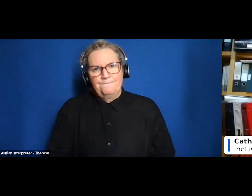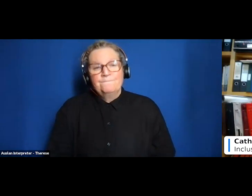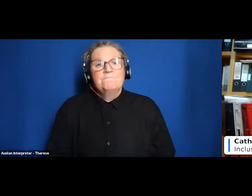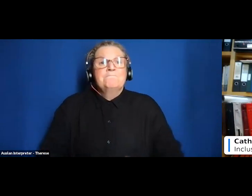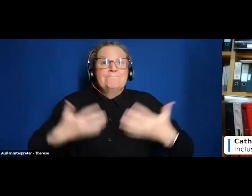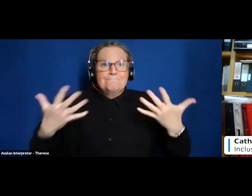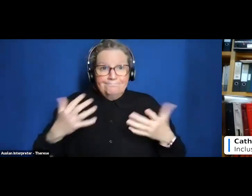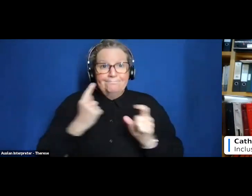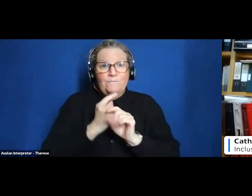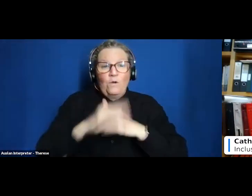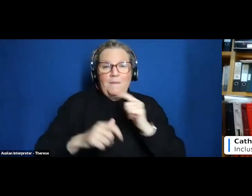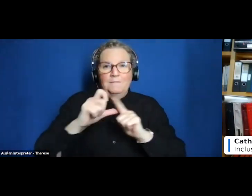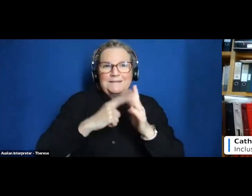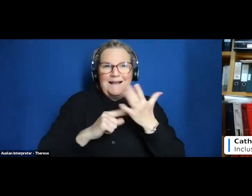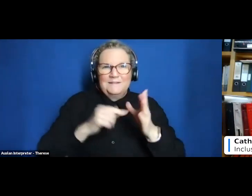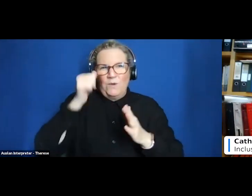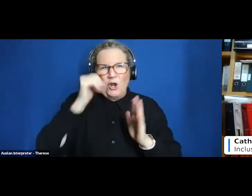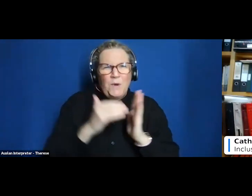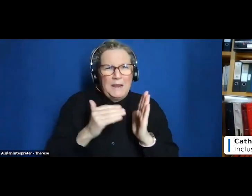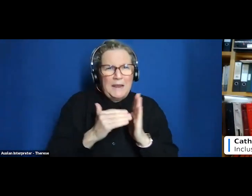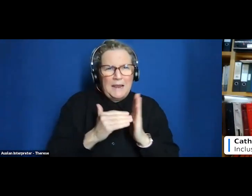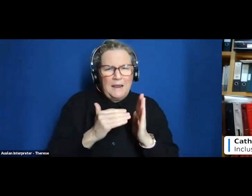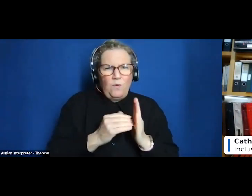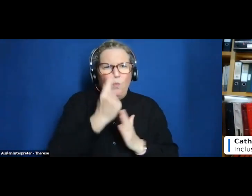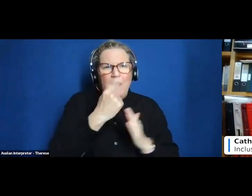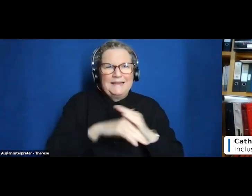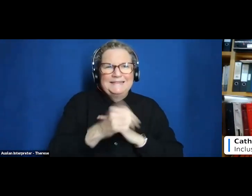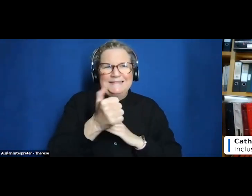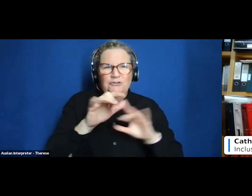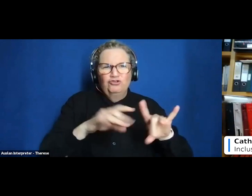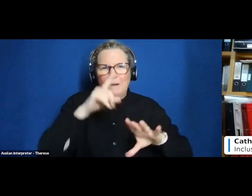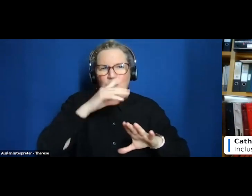we know well these days that more than one in six Australians have a disability.